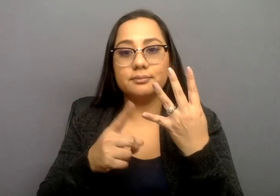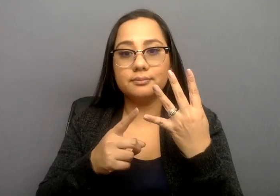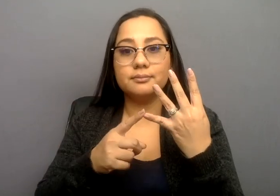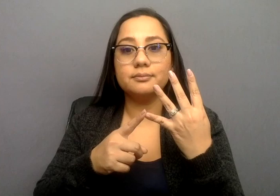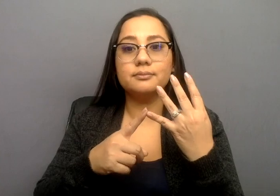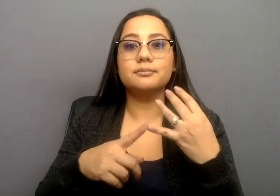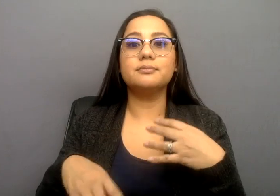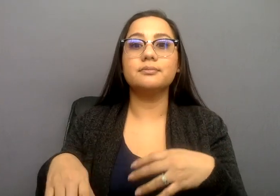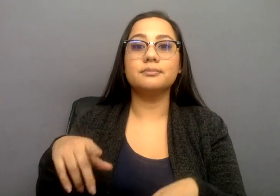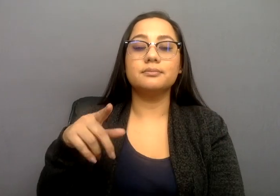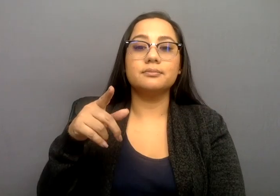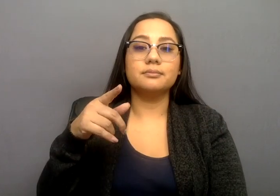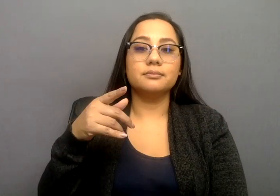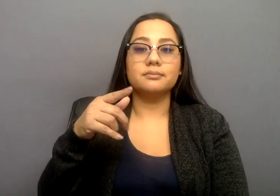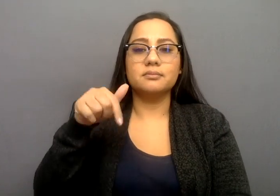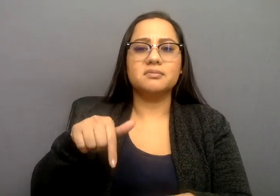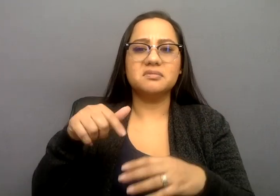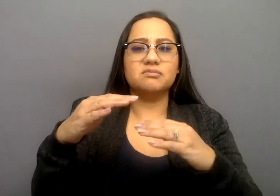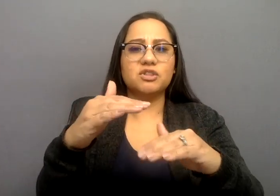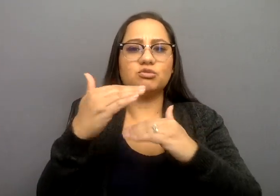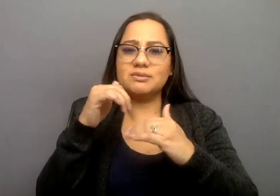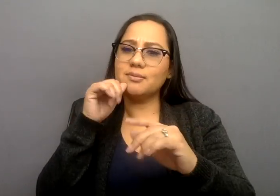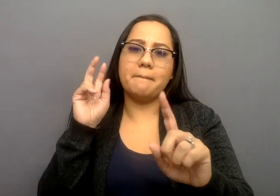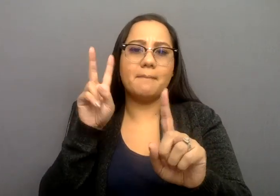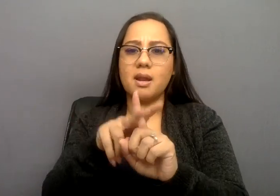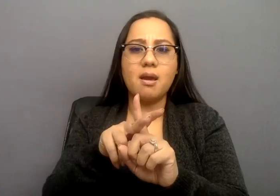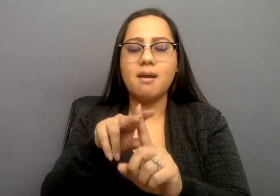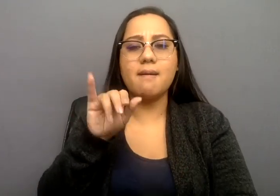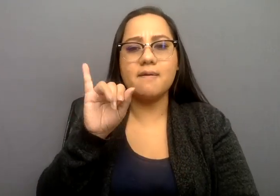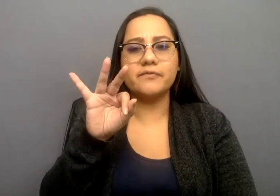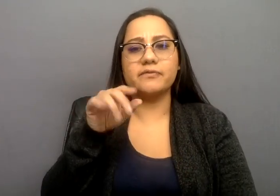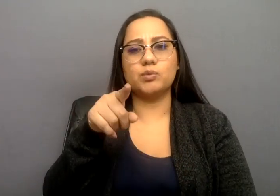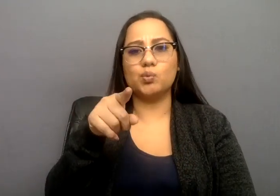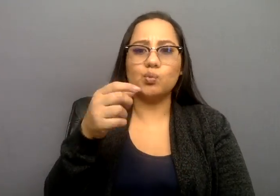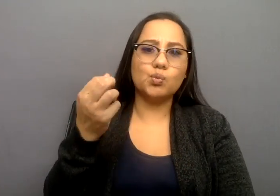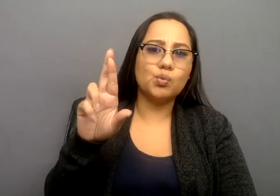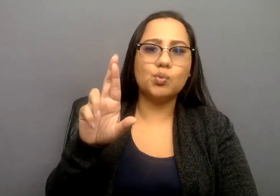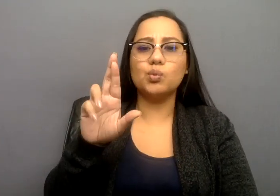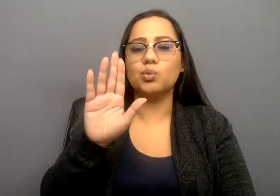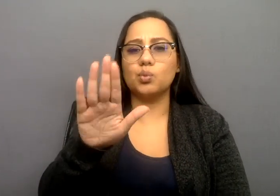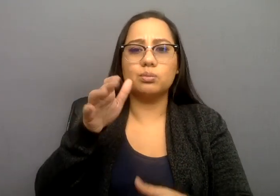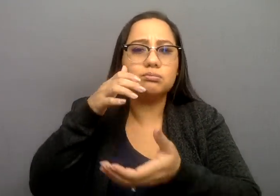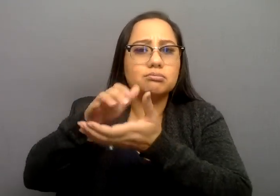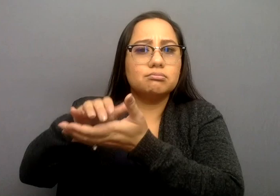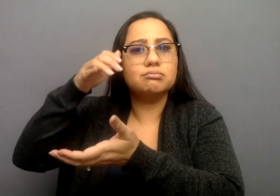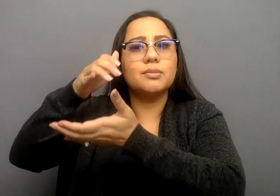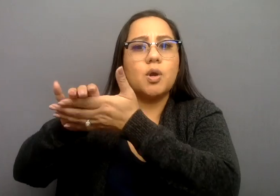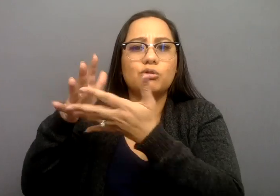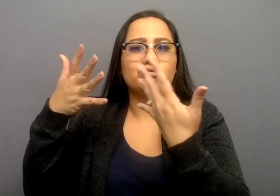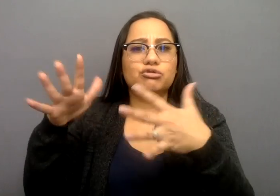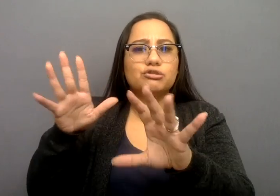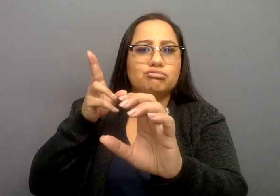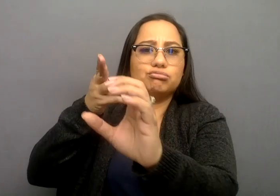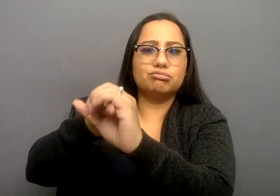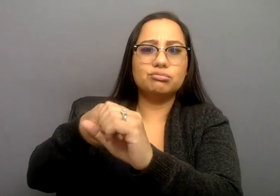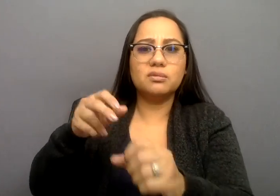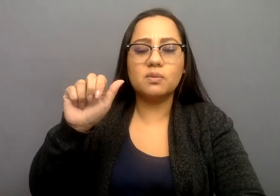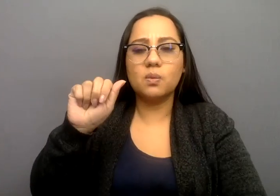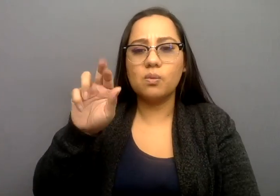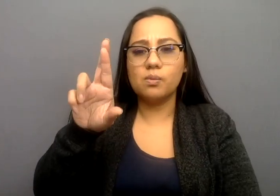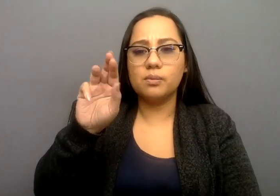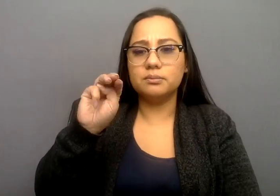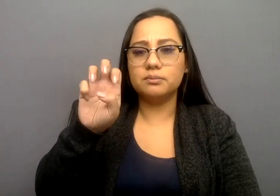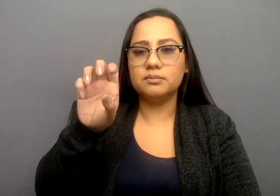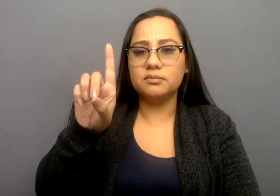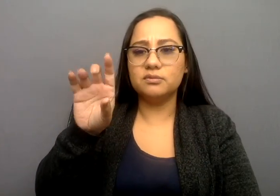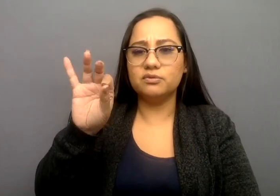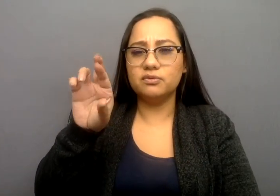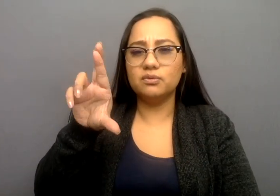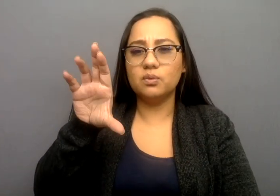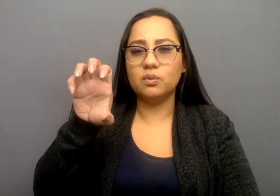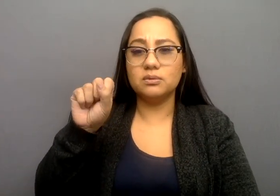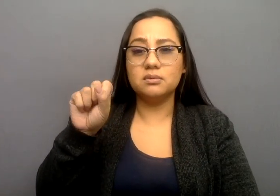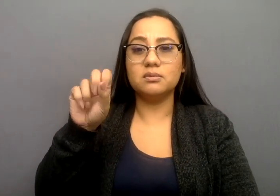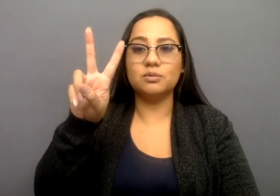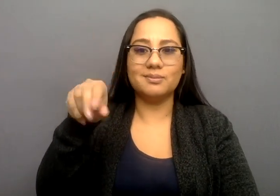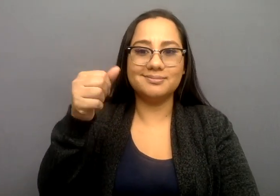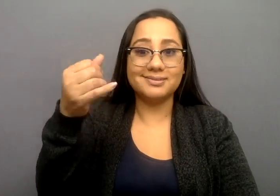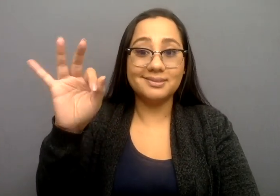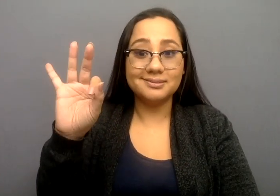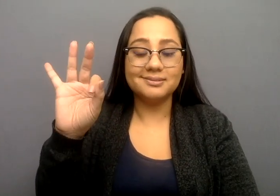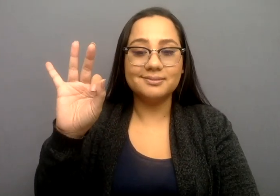4) This restriction does not apply if you or your spouse served in the Armed Forces in 2019.